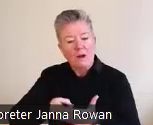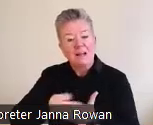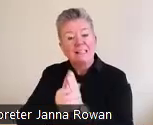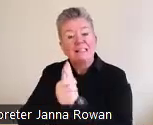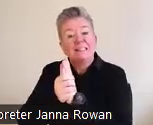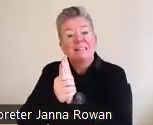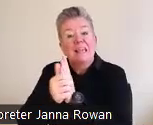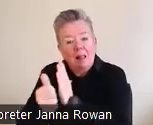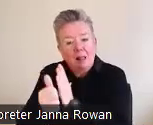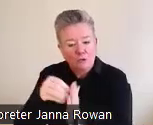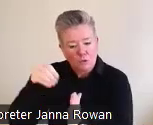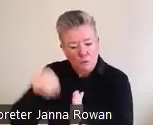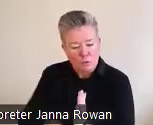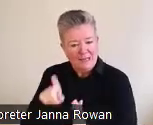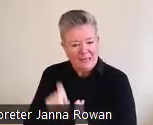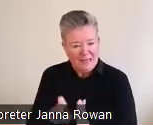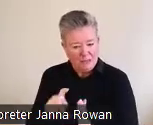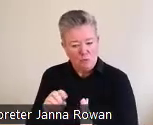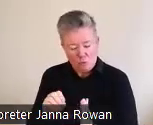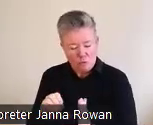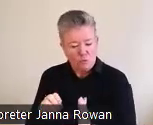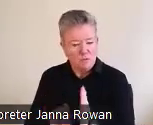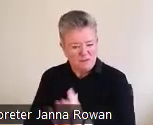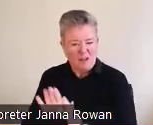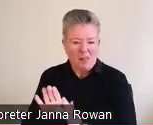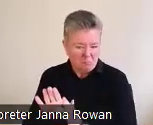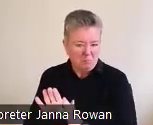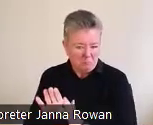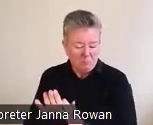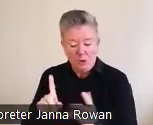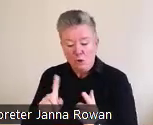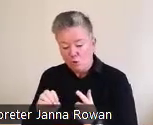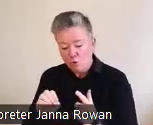a student needs to develop in order to achieve